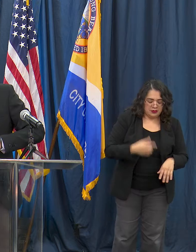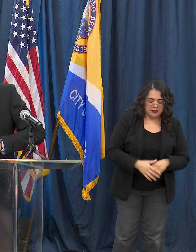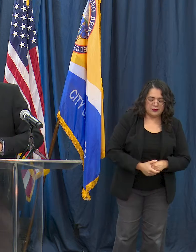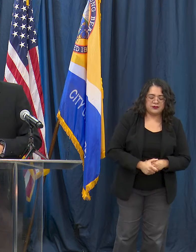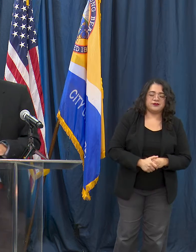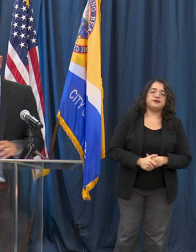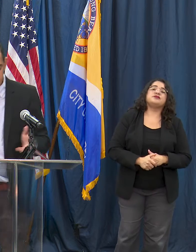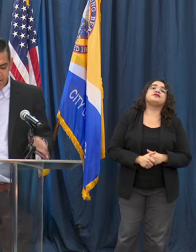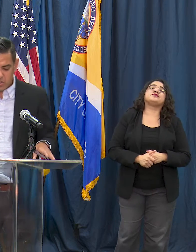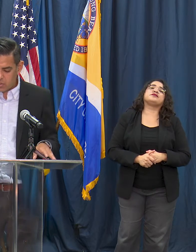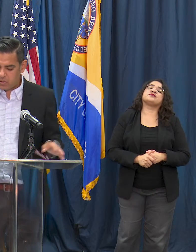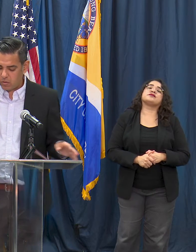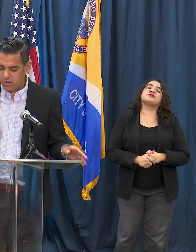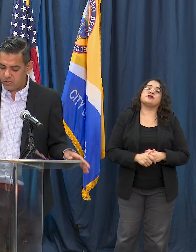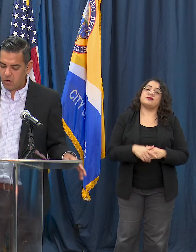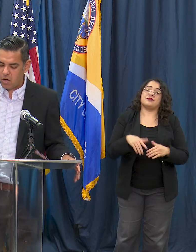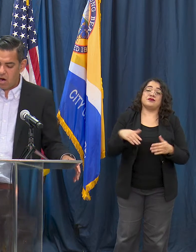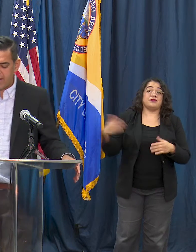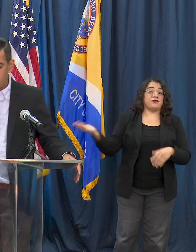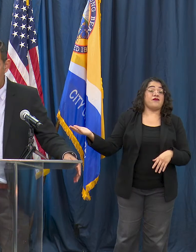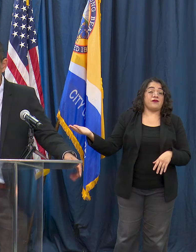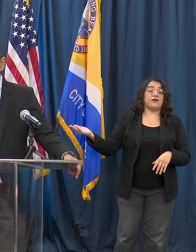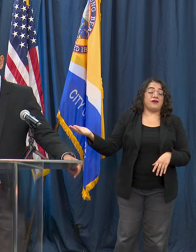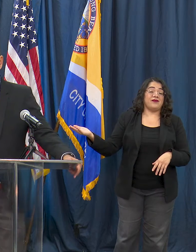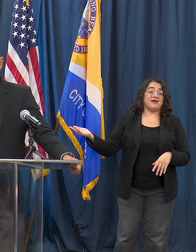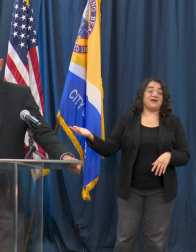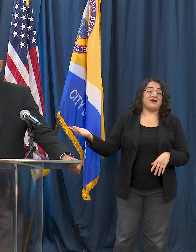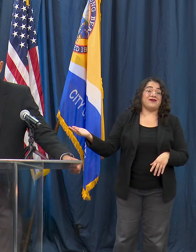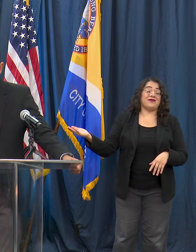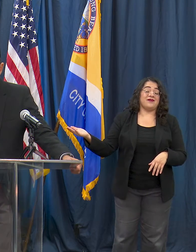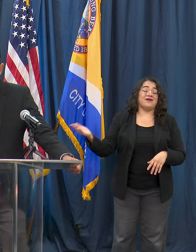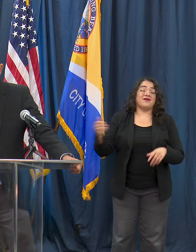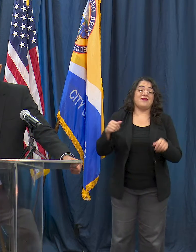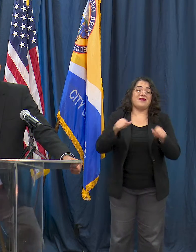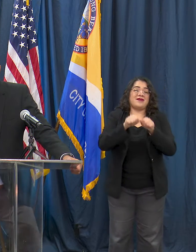is again critical and this is our area hospital information.